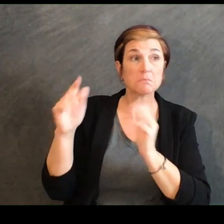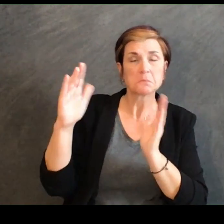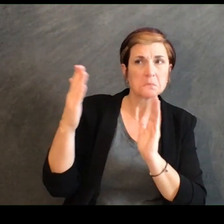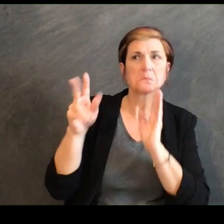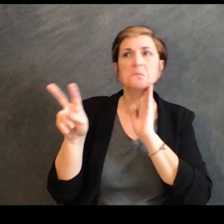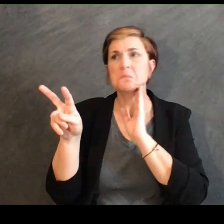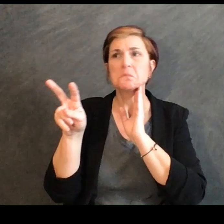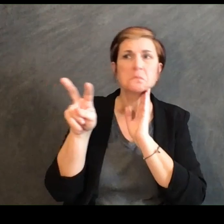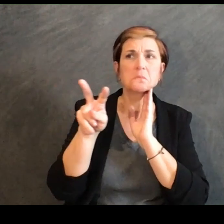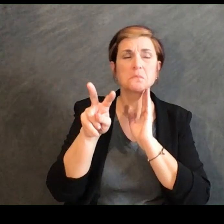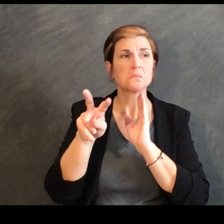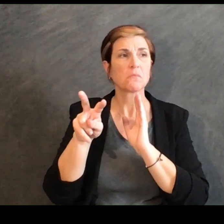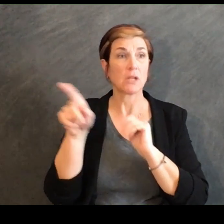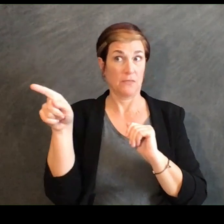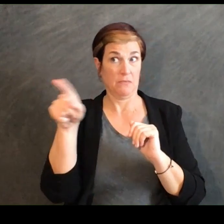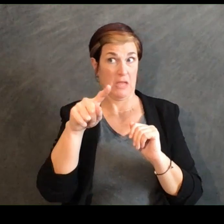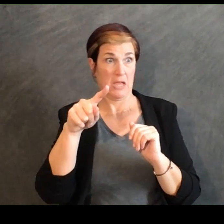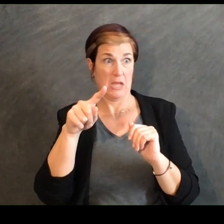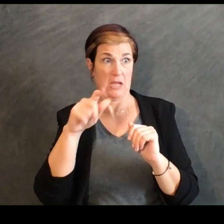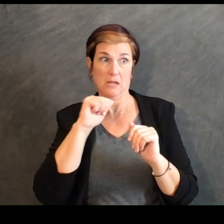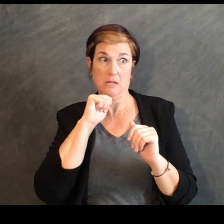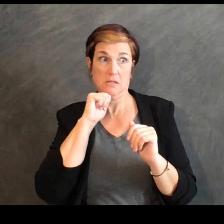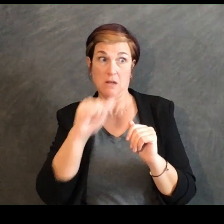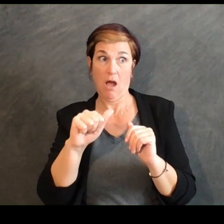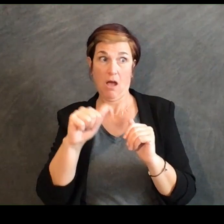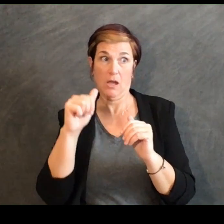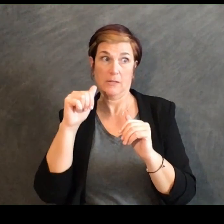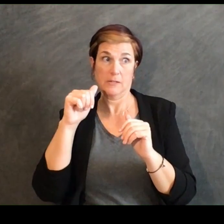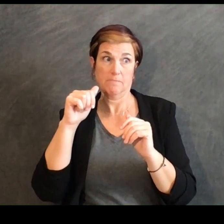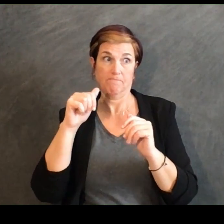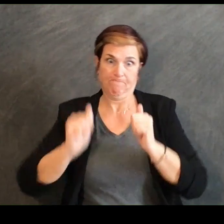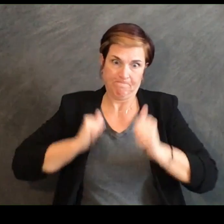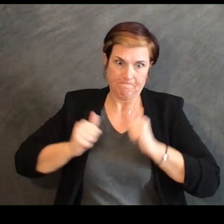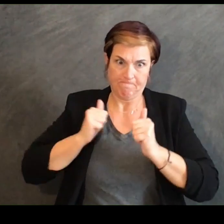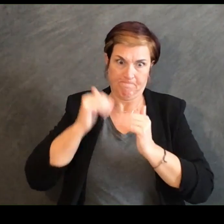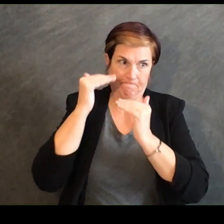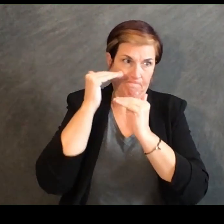very well you see a peak over several weeks and then down again over other